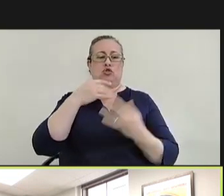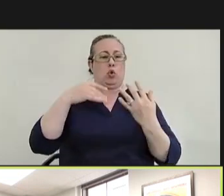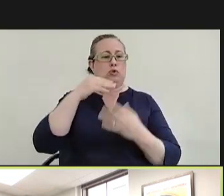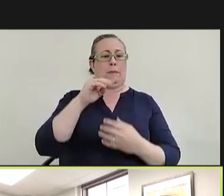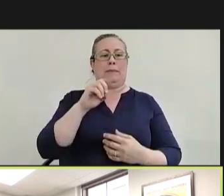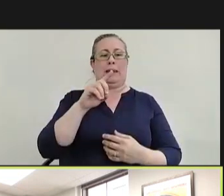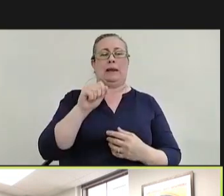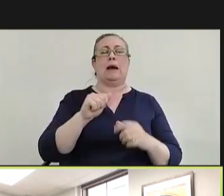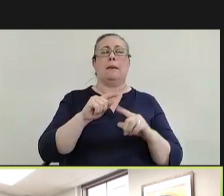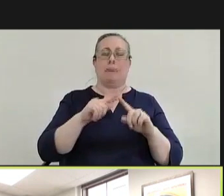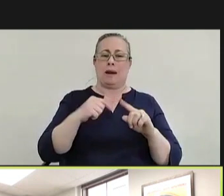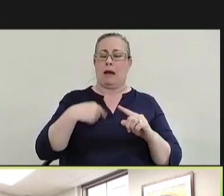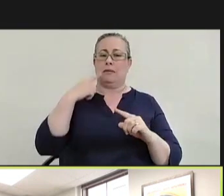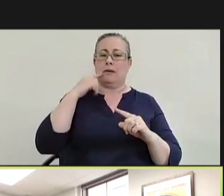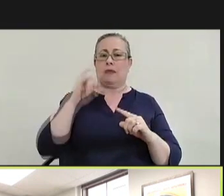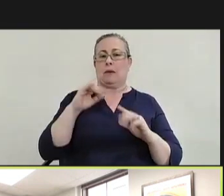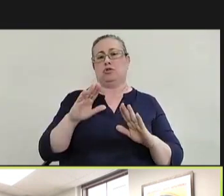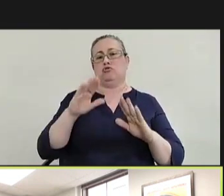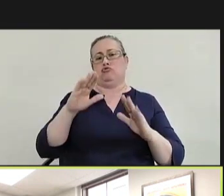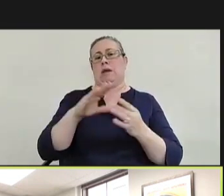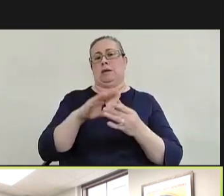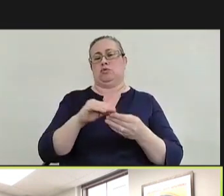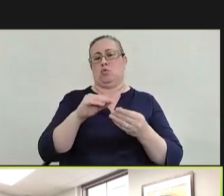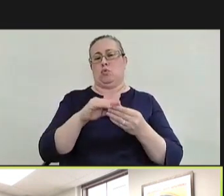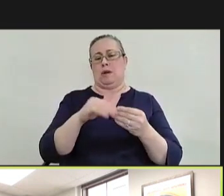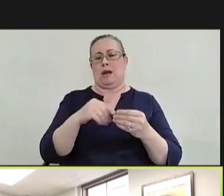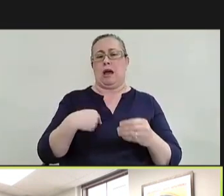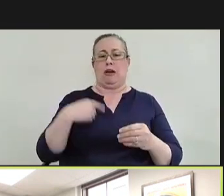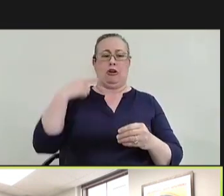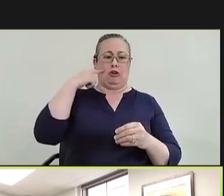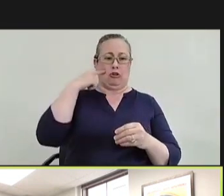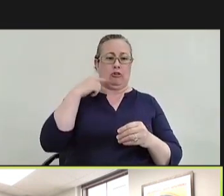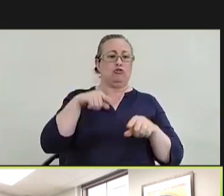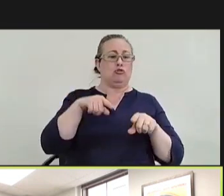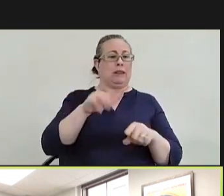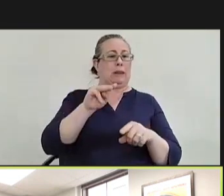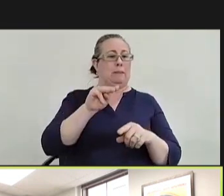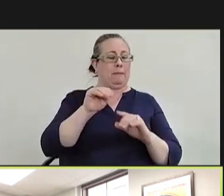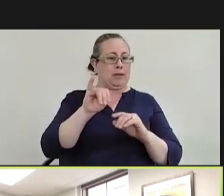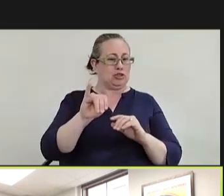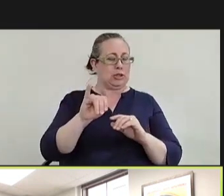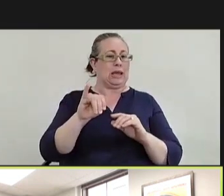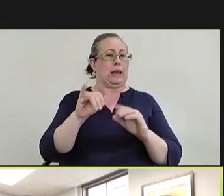great story that I heard fairly recently at the Michigan ACOG meeting. Community engagement to